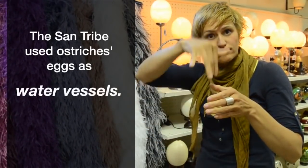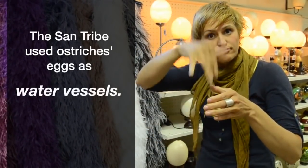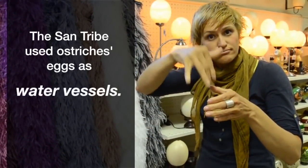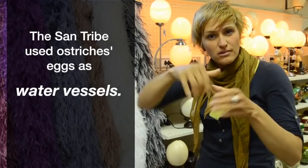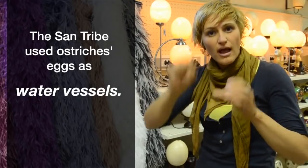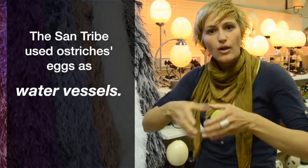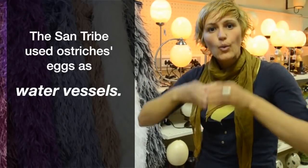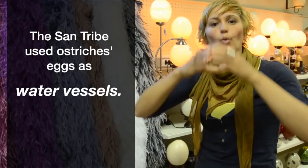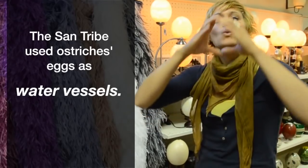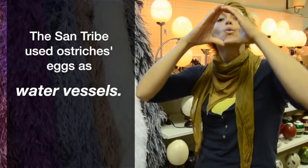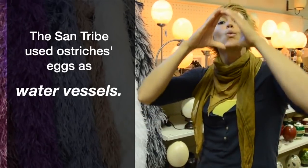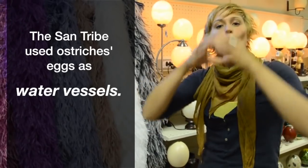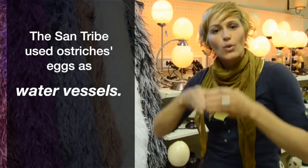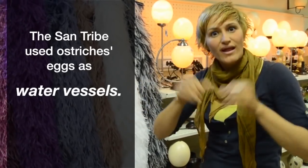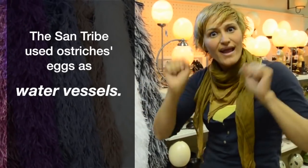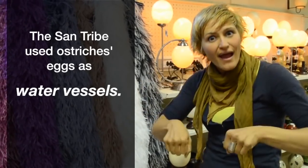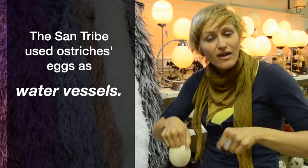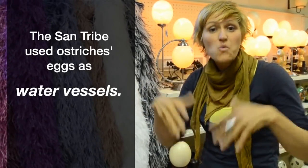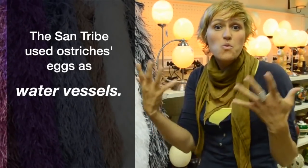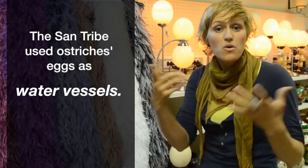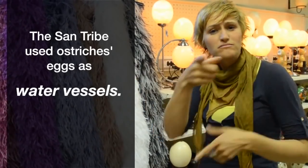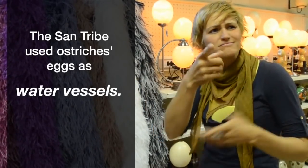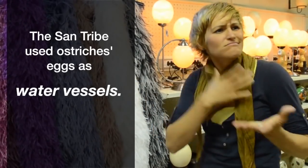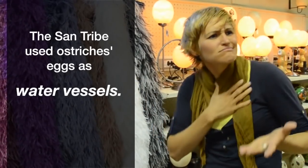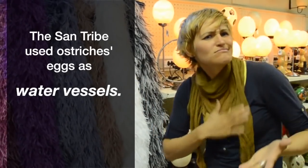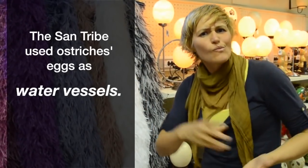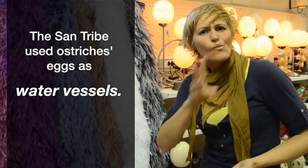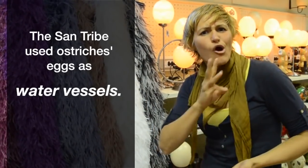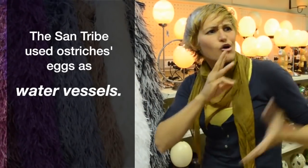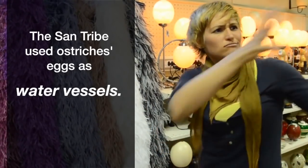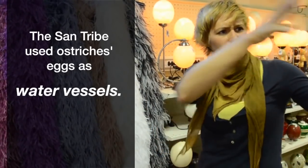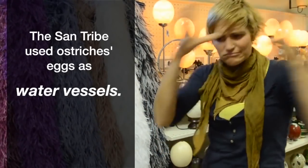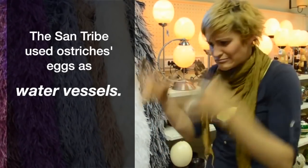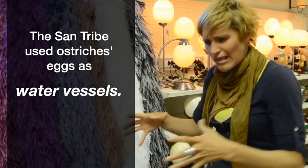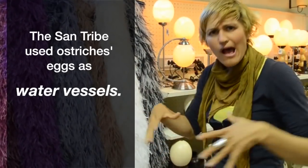They use ostriches’ eggs as vessels to hold water as well as storing water.